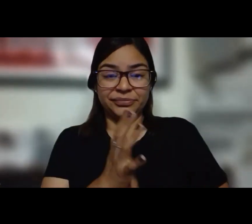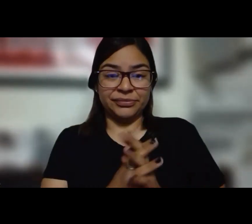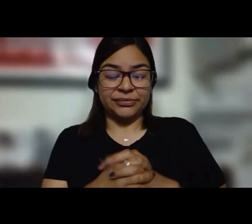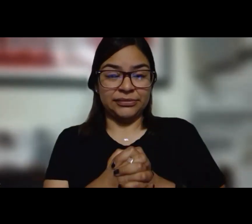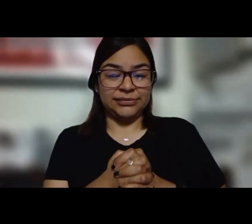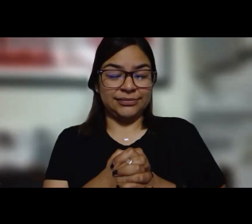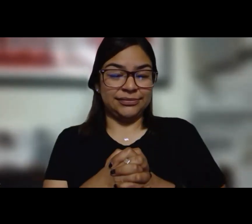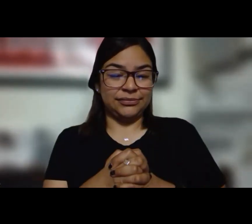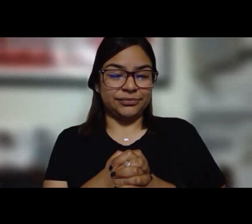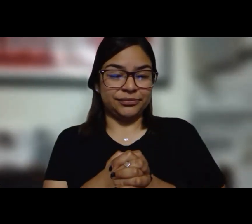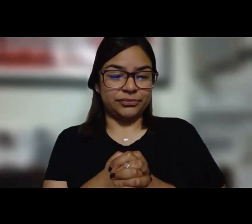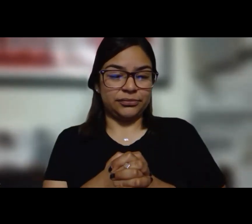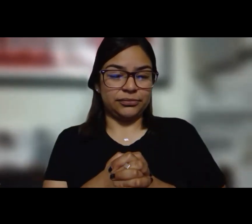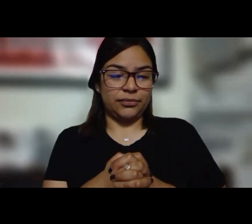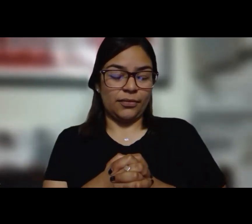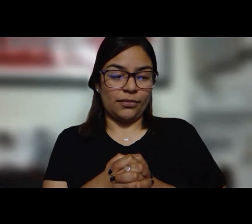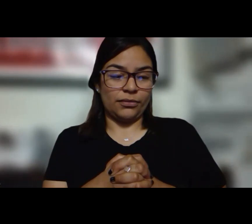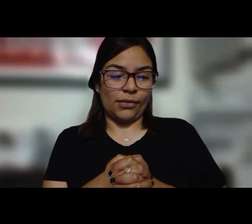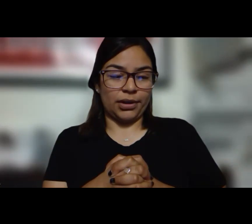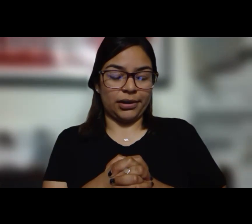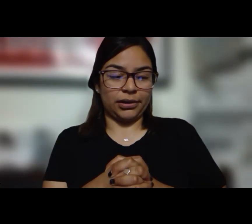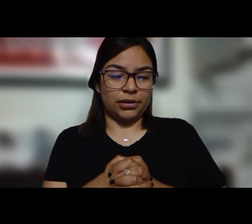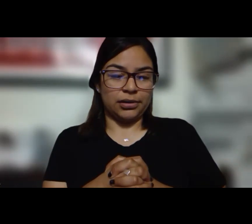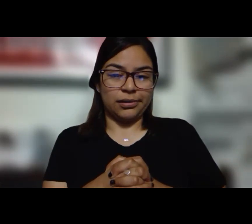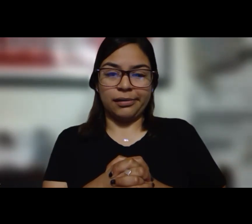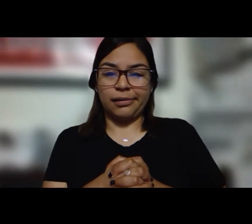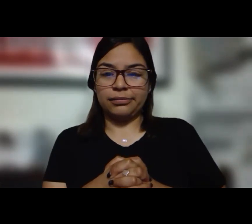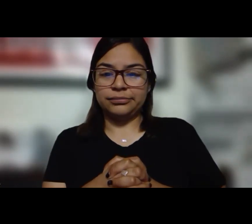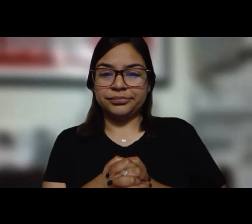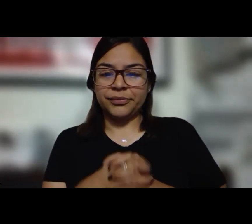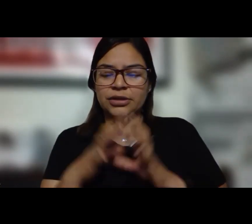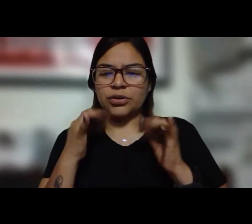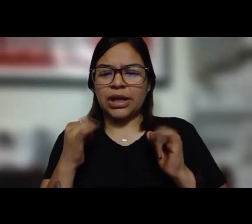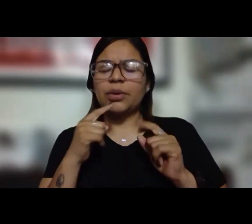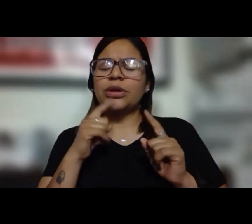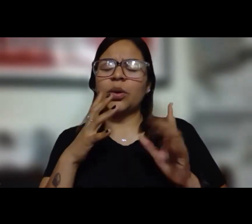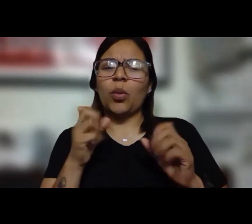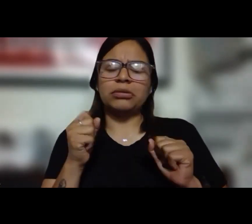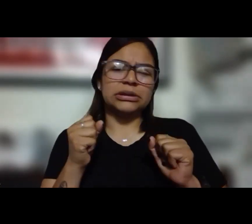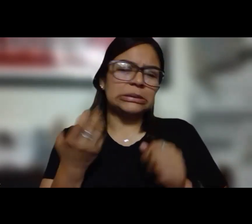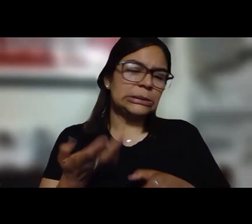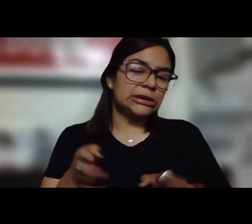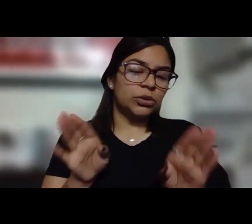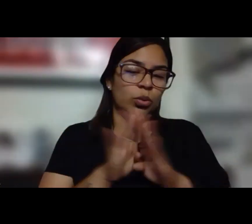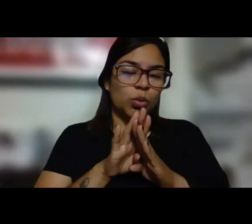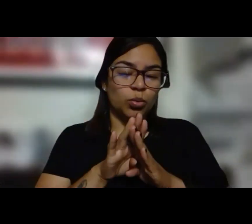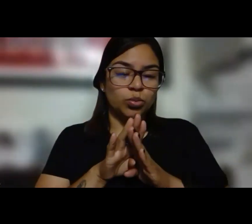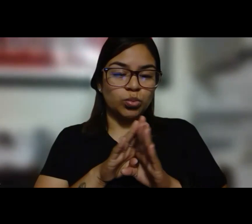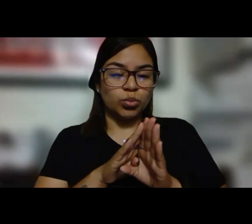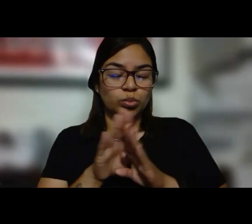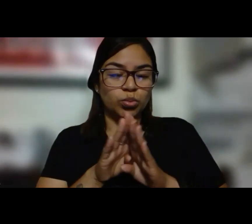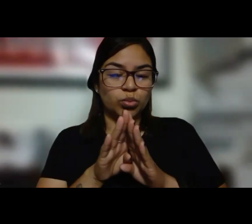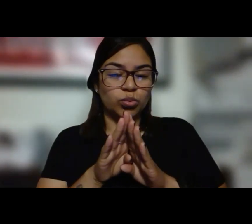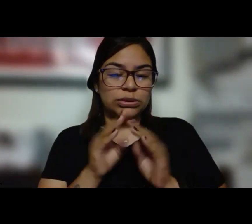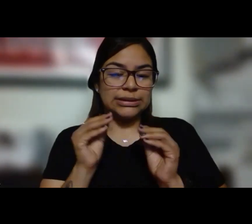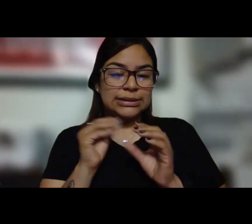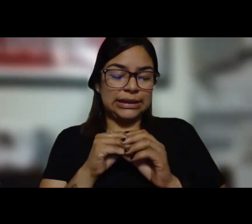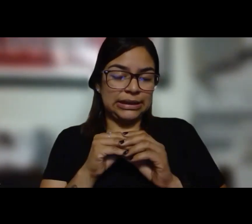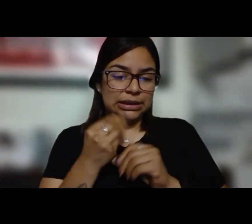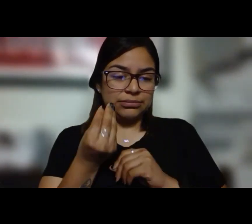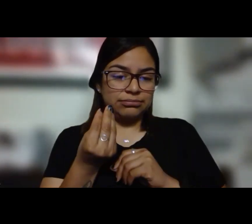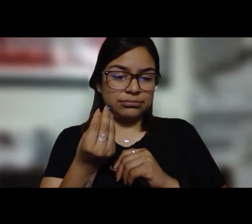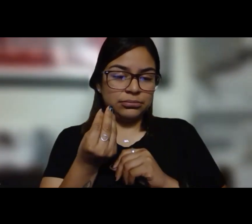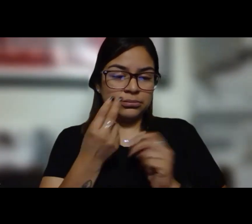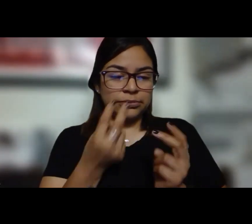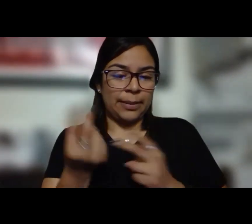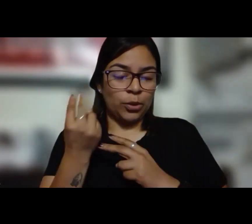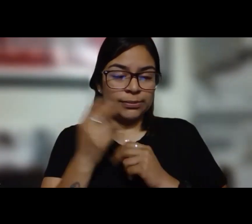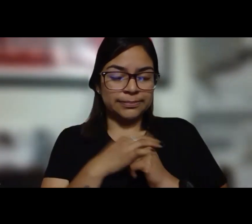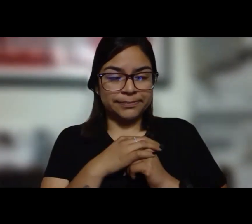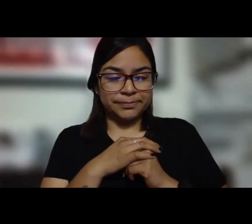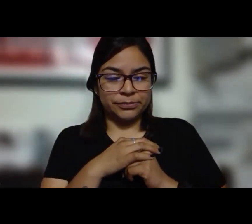do want to uh just uh uh kind of impromptu here close um in memory of um a a friend a colleague